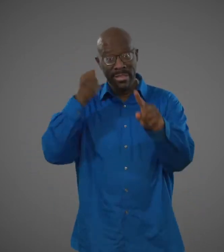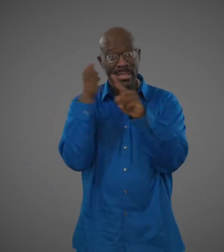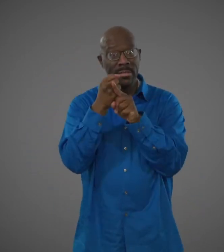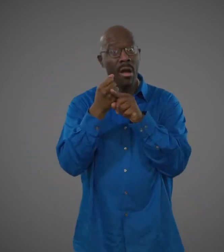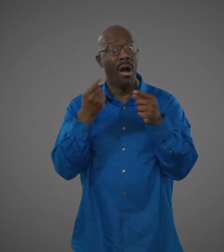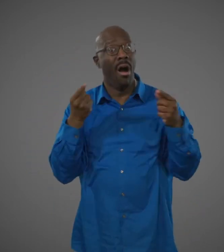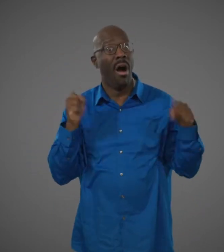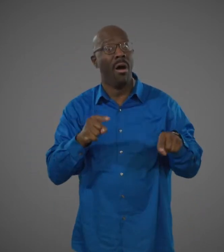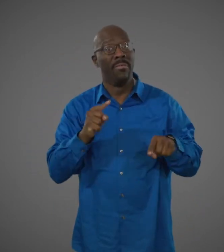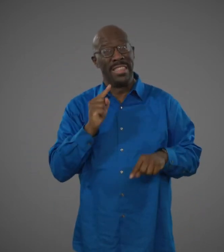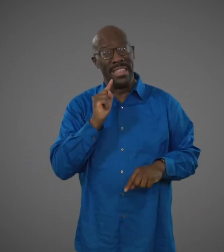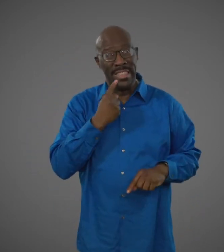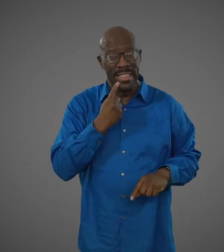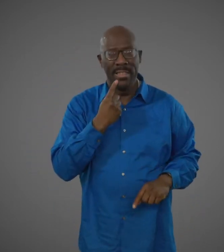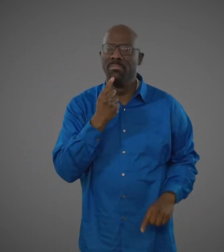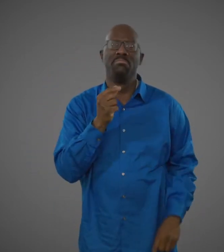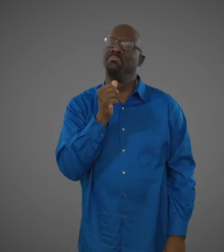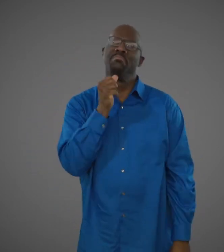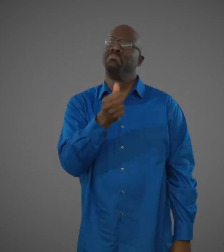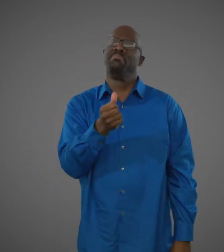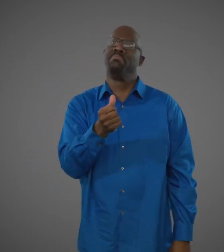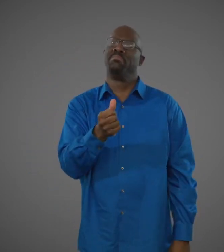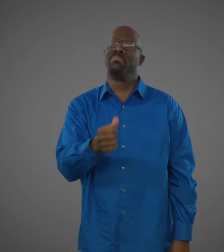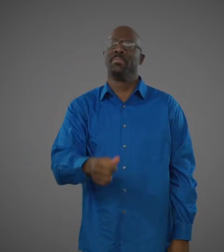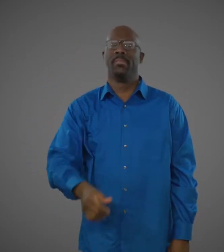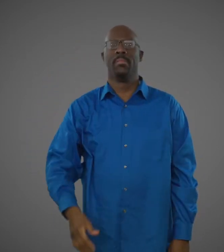Adult Head injuries aren't necessarily serious.